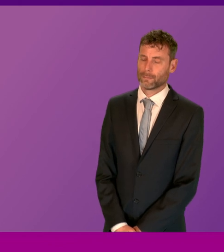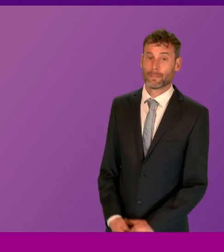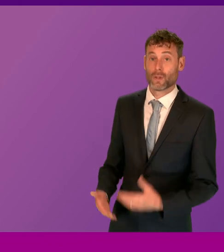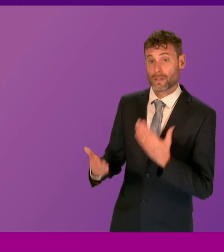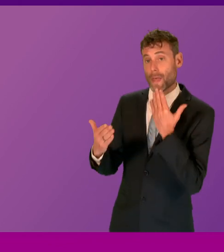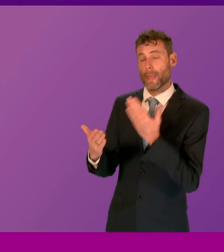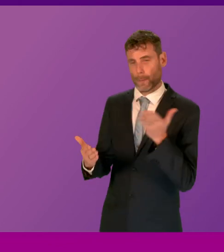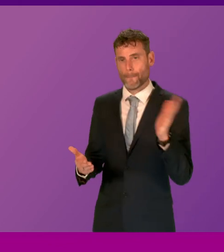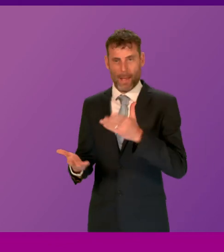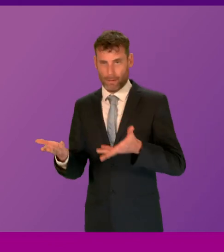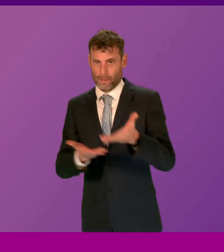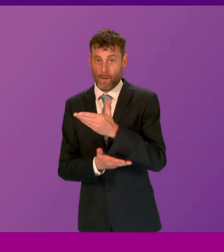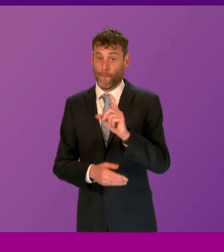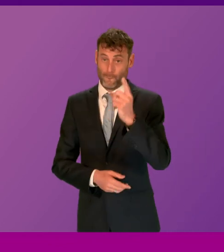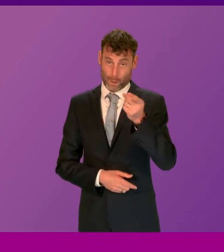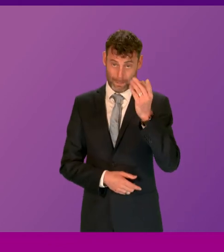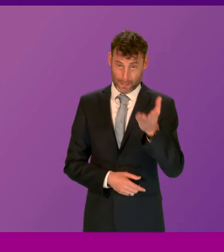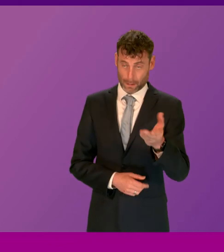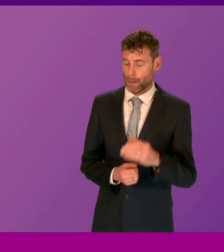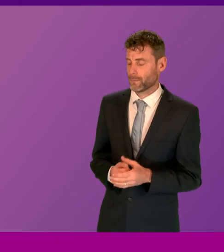We can resume. I call the First Minister.